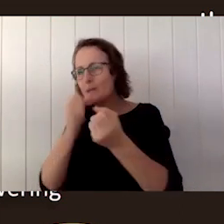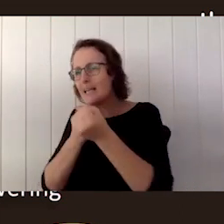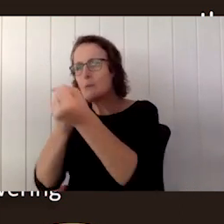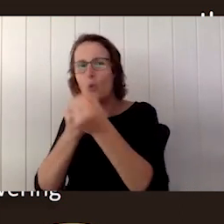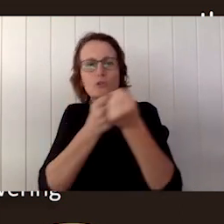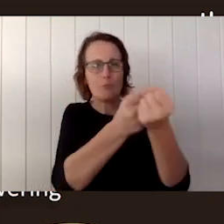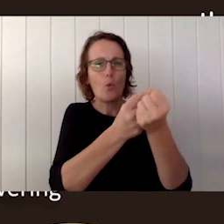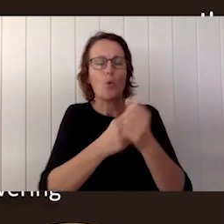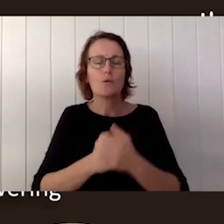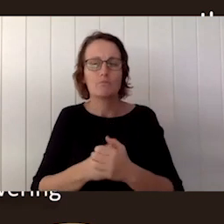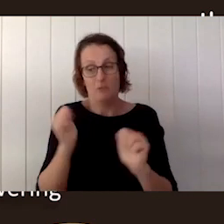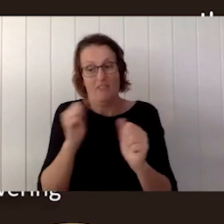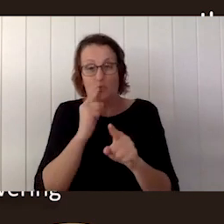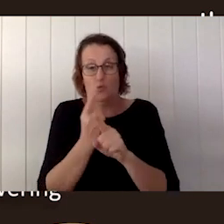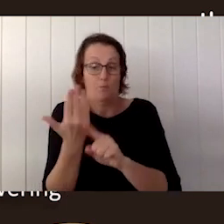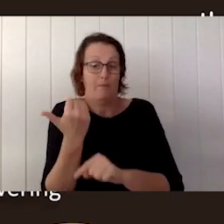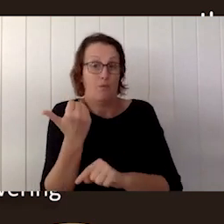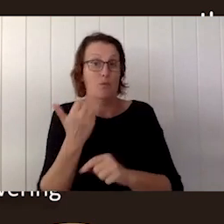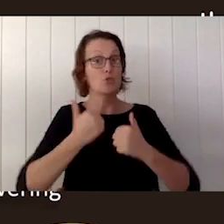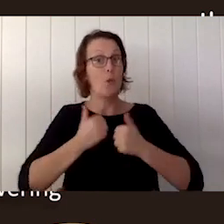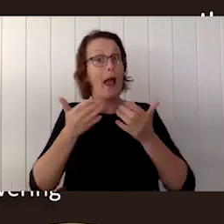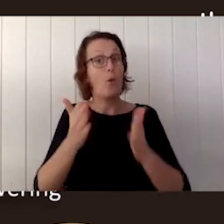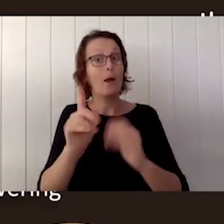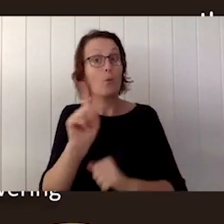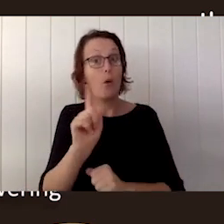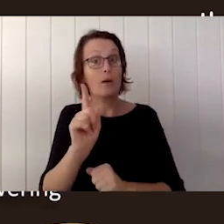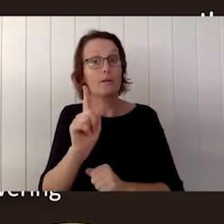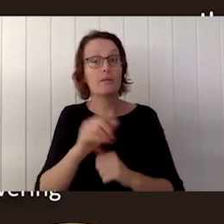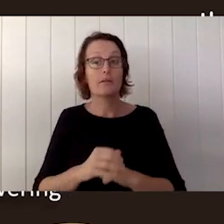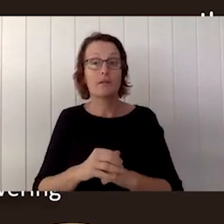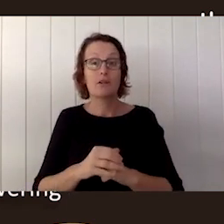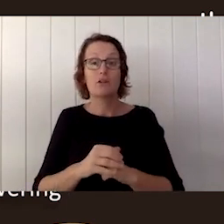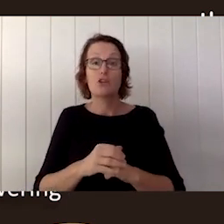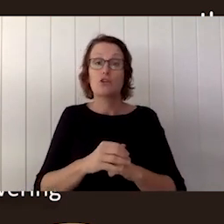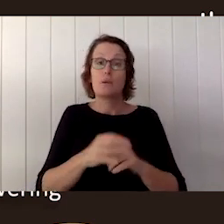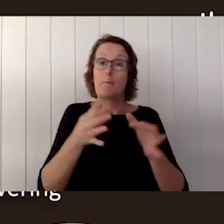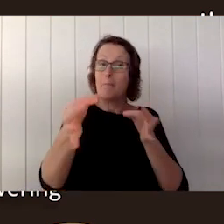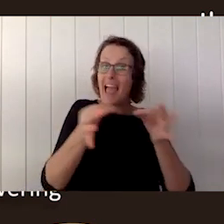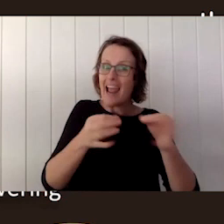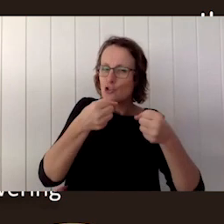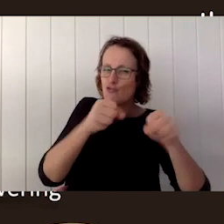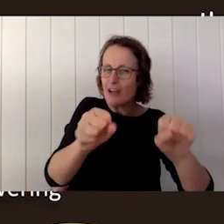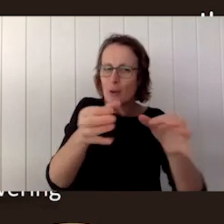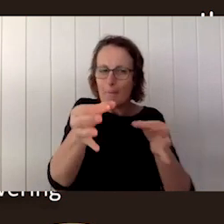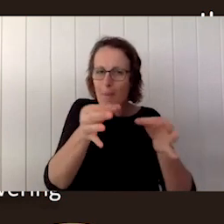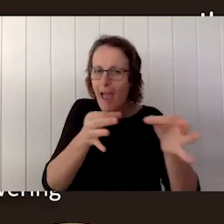we've spoken about a number of these today. Our approach is equal parts of strategy and thinking about the mechanics that we need to manage,